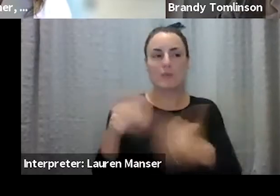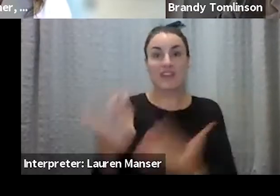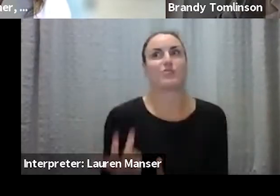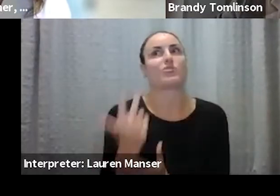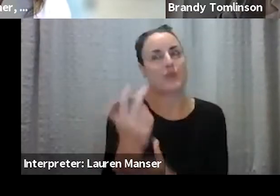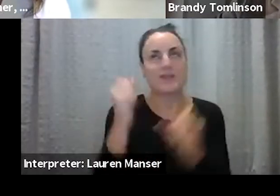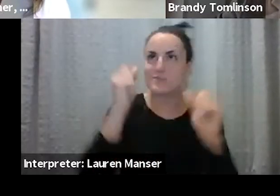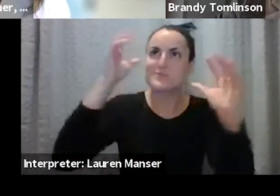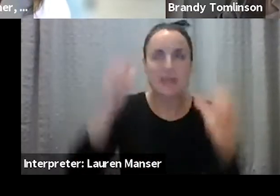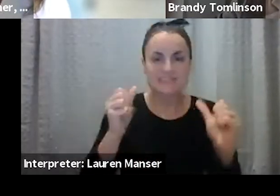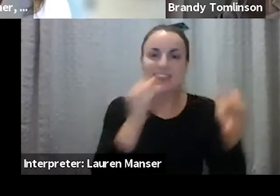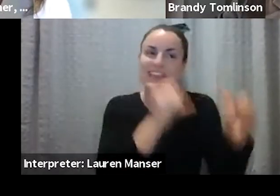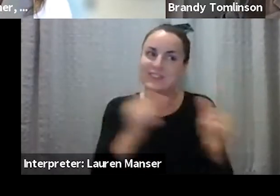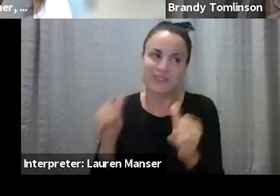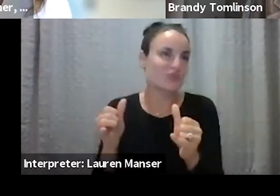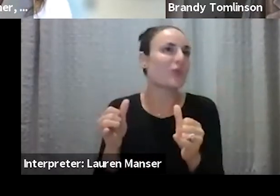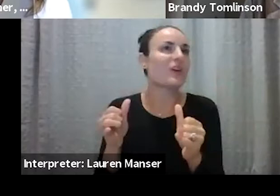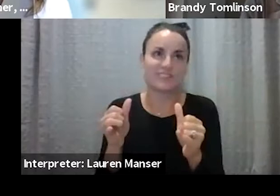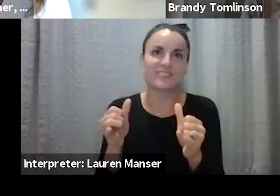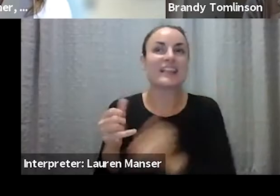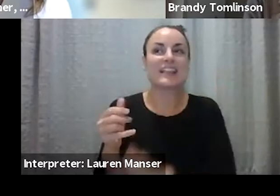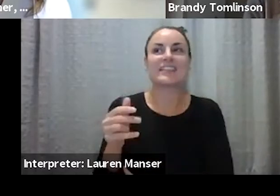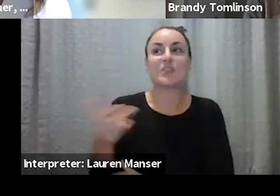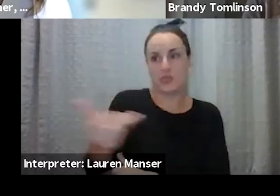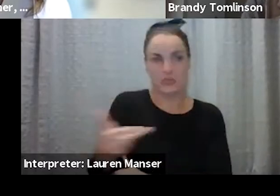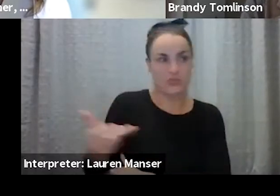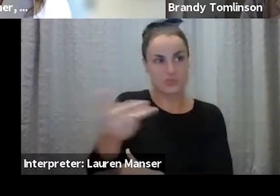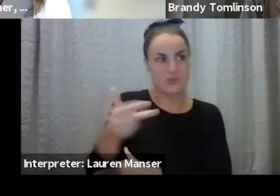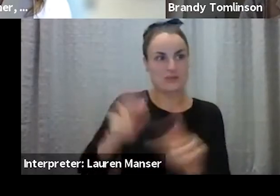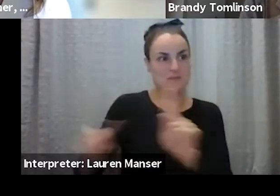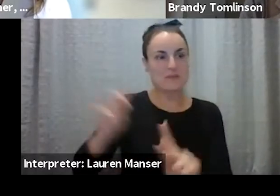who were speaking and talking a lot about topics